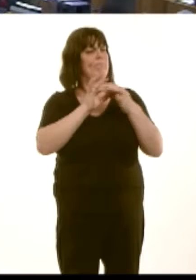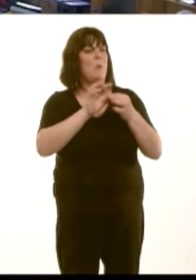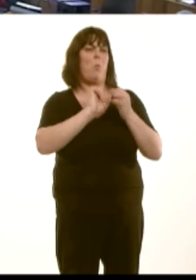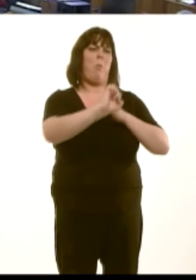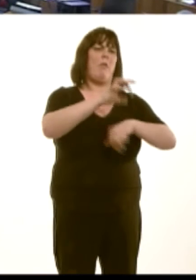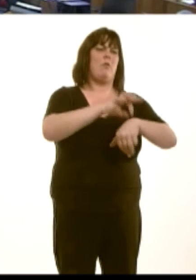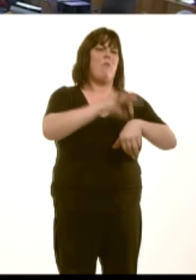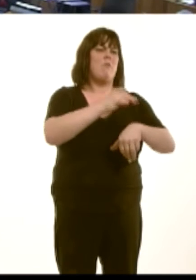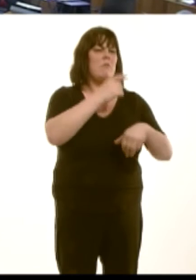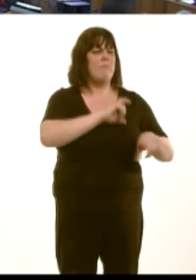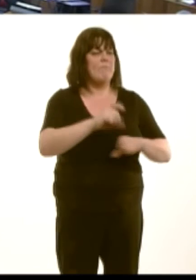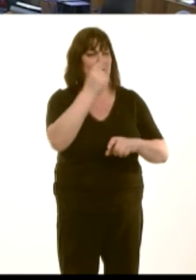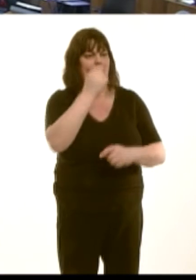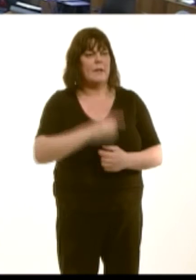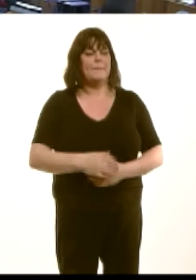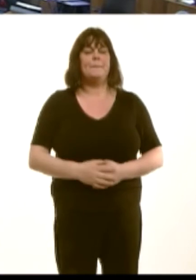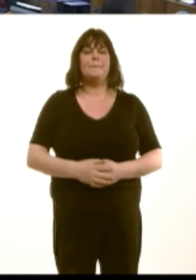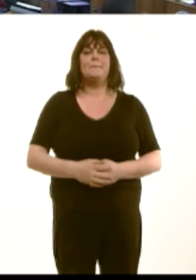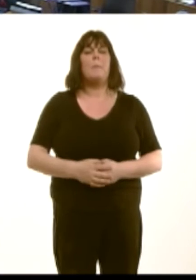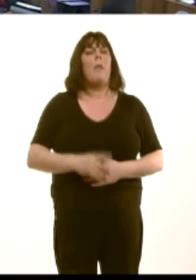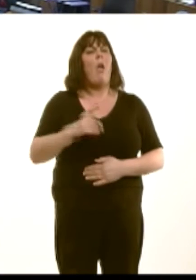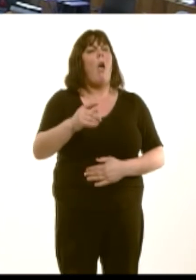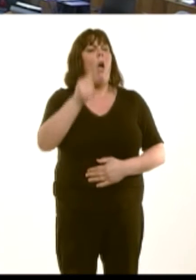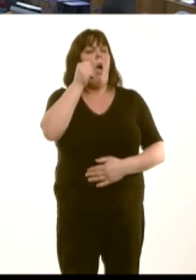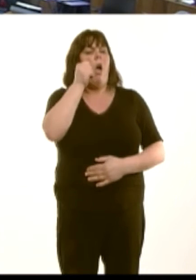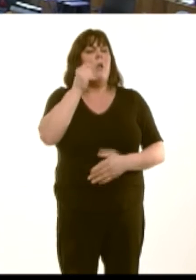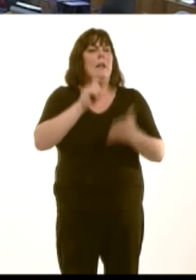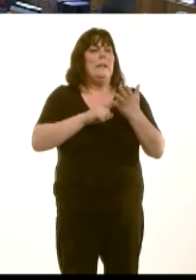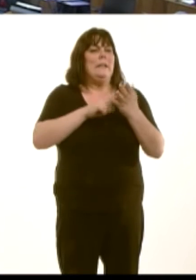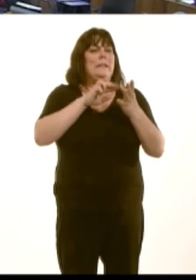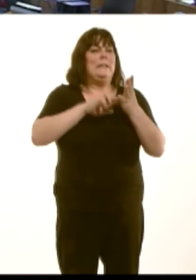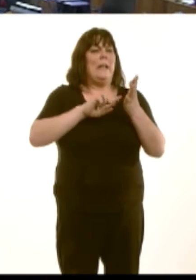Carwyn Jones: I can understand the concern, of course, of residents of Llanwrtyd Wells about the proposals.